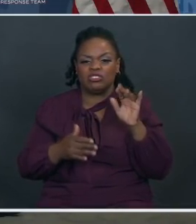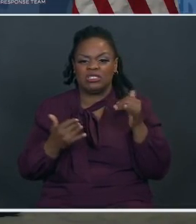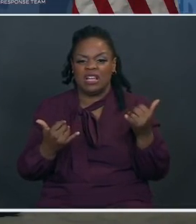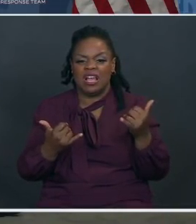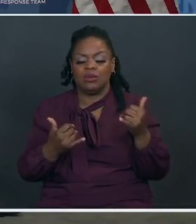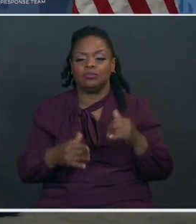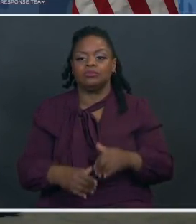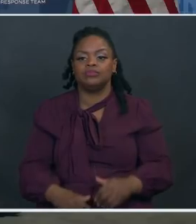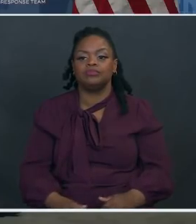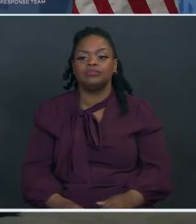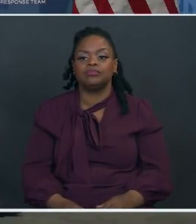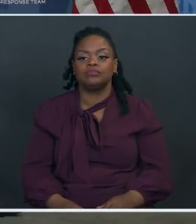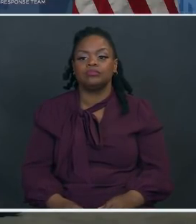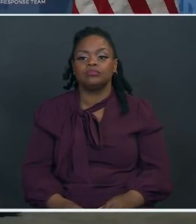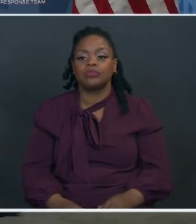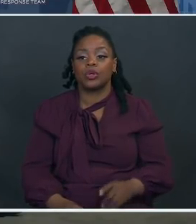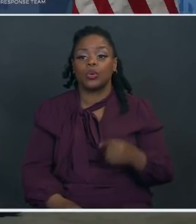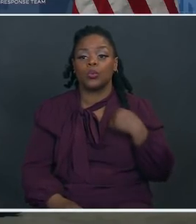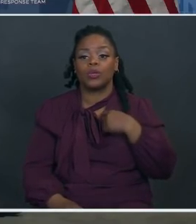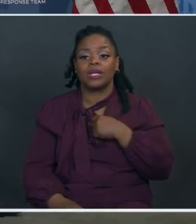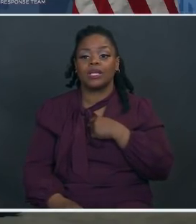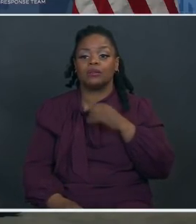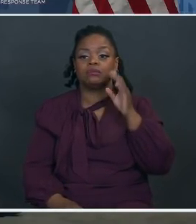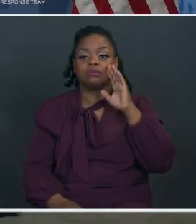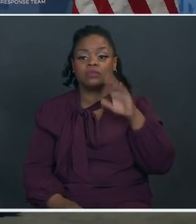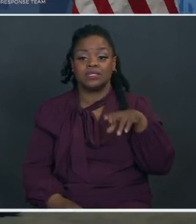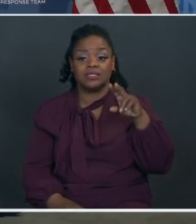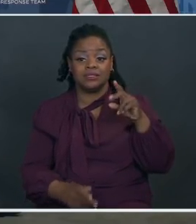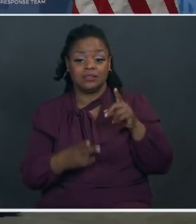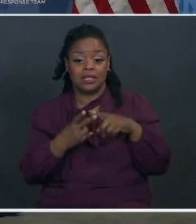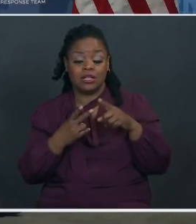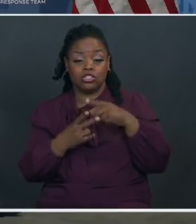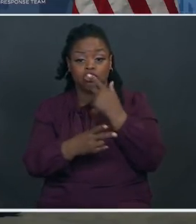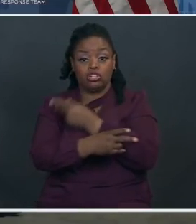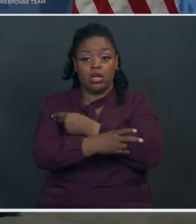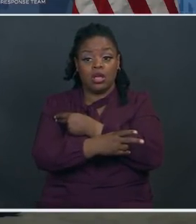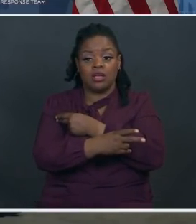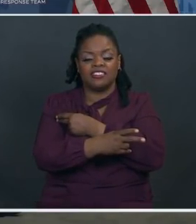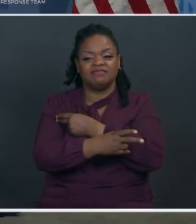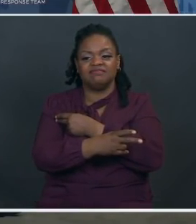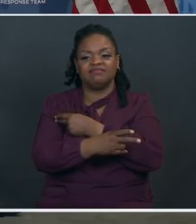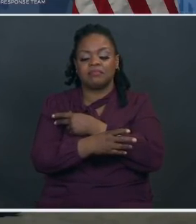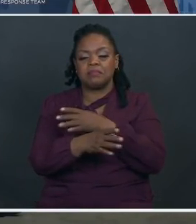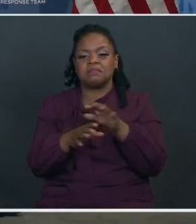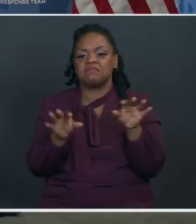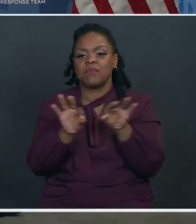which we all believe everyone should follow the FDA guidelines with Dr. Walensky said earlier.